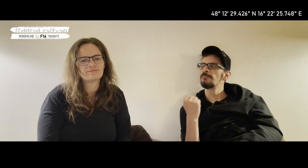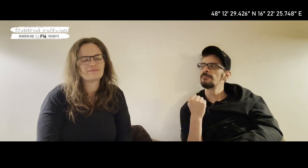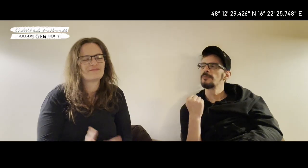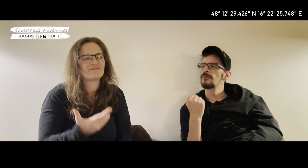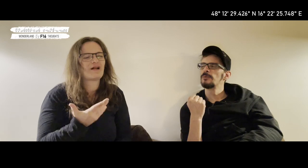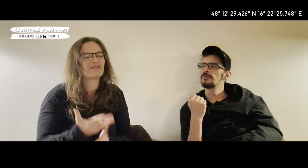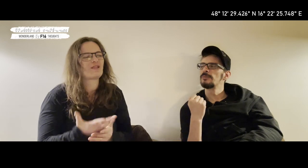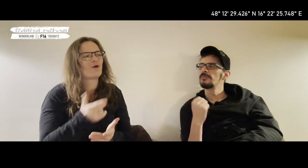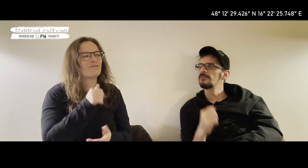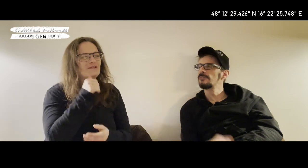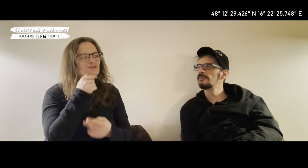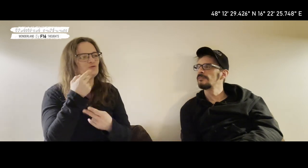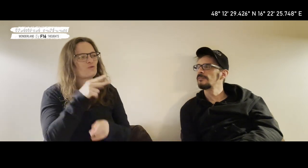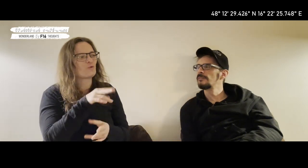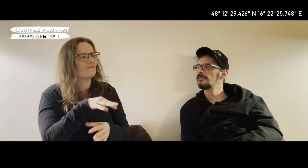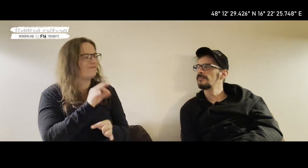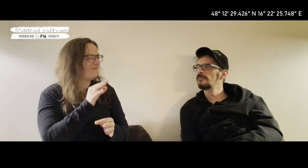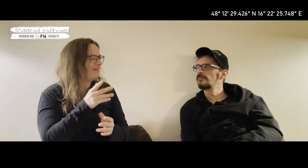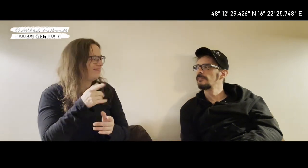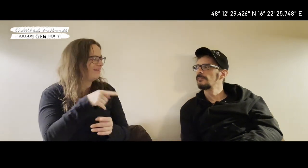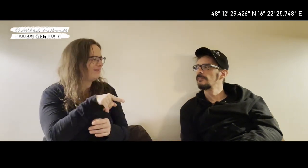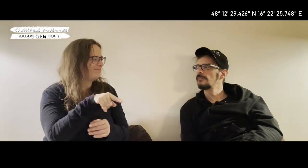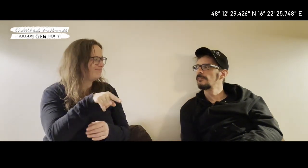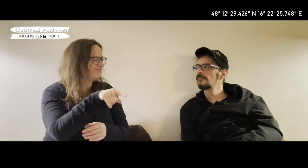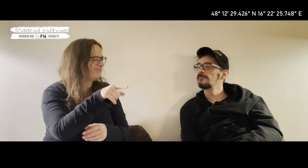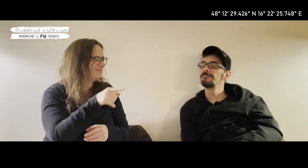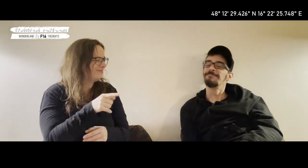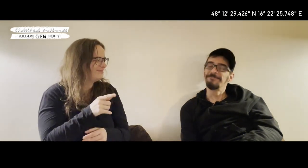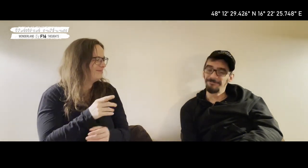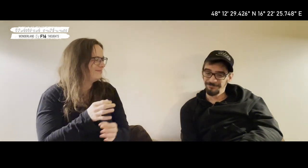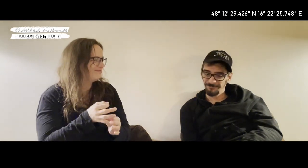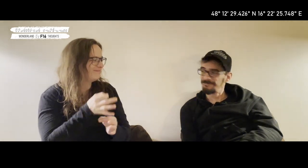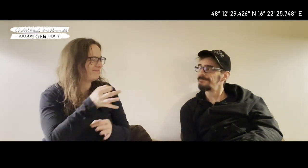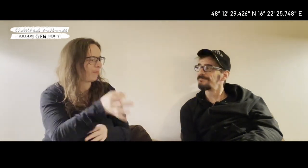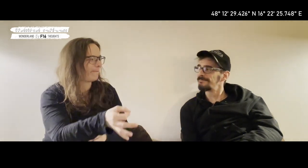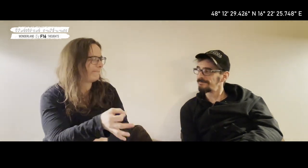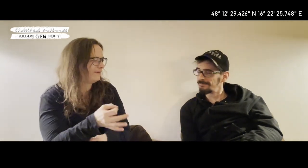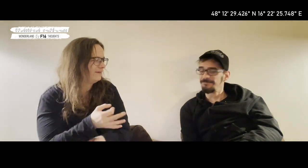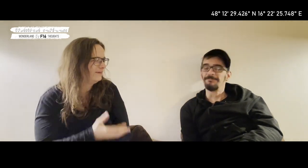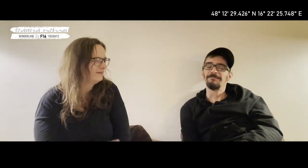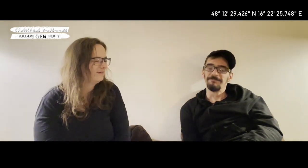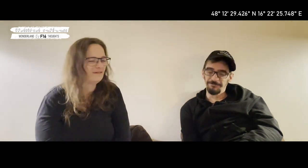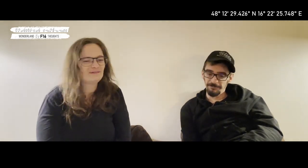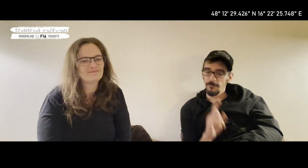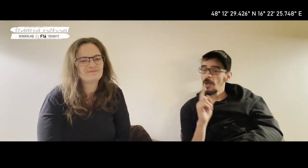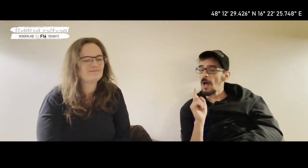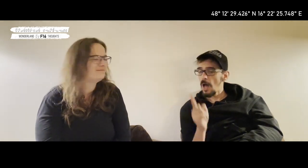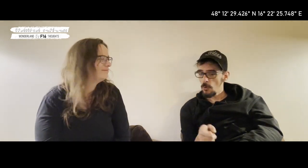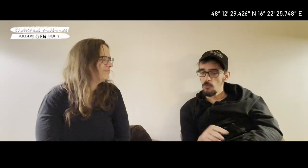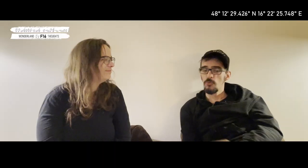And that is mean and malicious. That is why the disoriented souls cannot find their way back. Yes, with under.